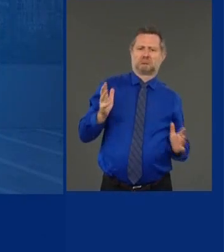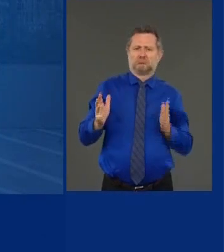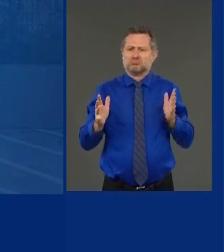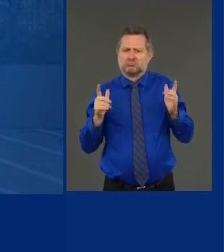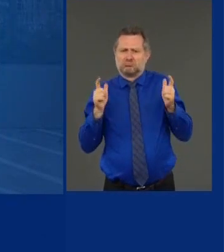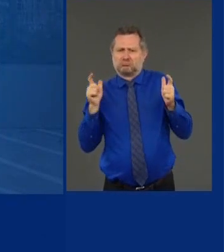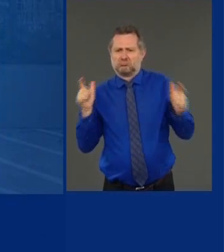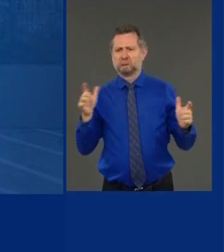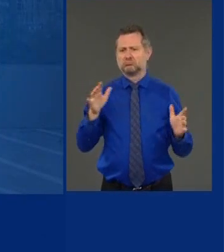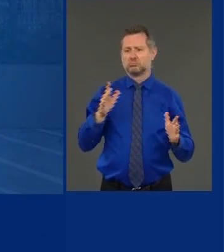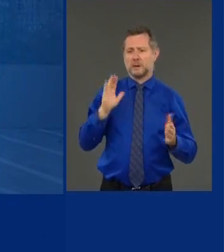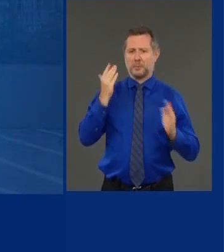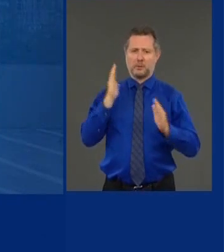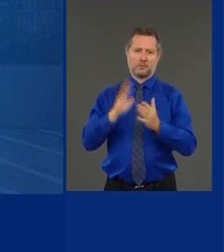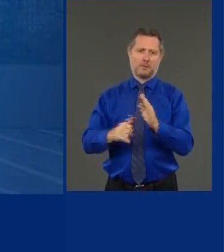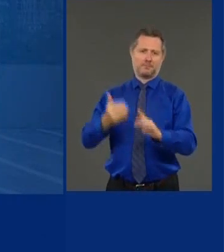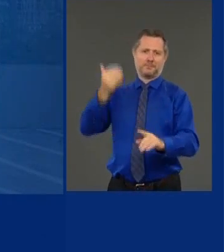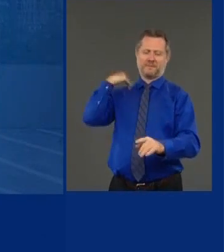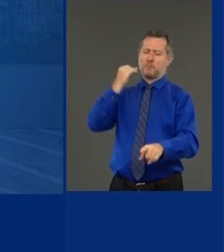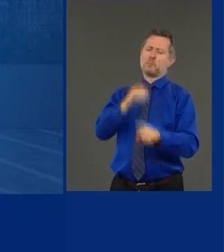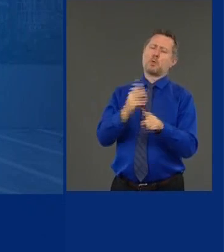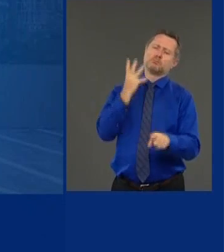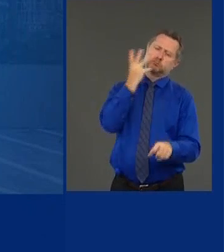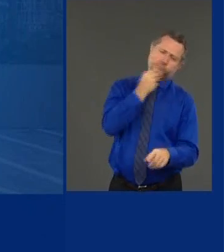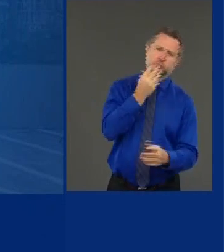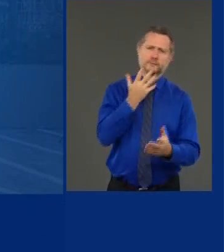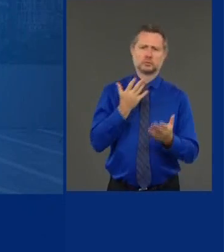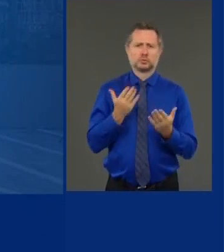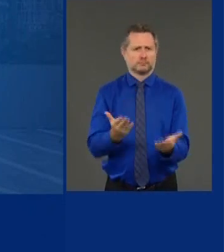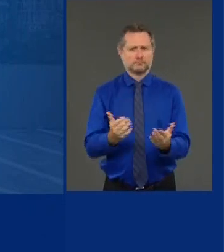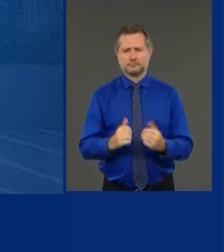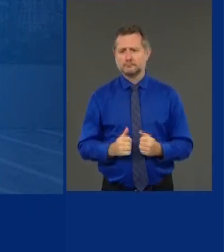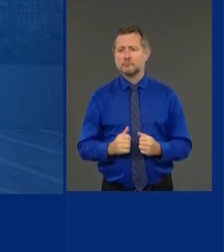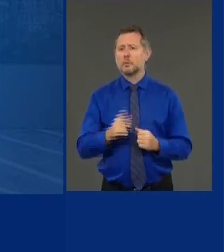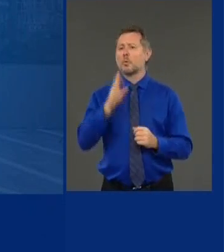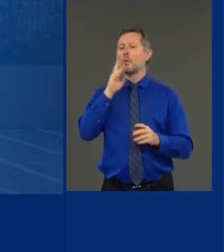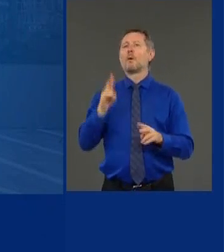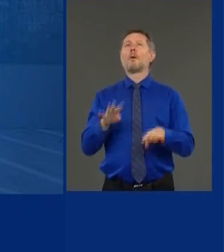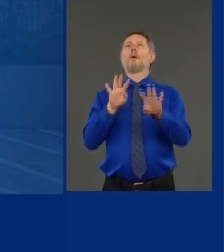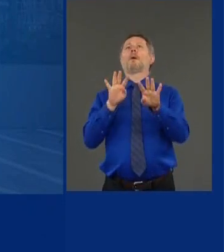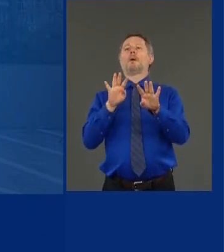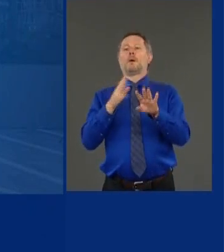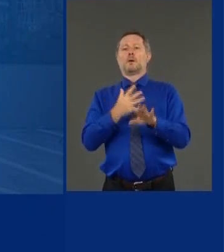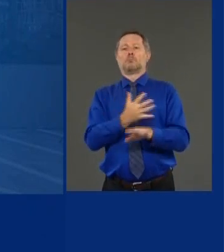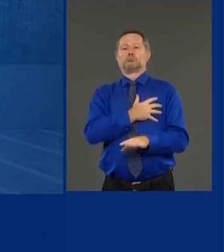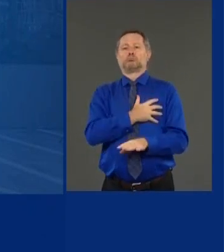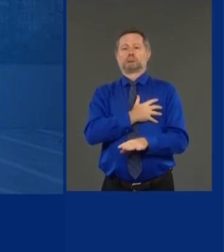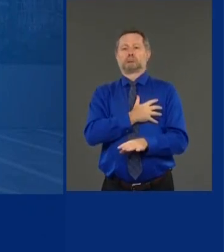NICHOLAS. THIS IS A VASTLY IMPROVED PHYSICAL STRUCTURE FROM WHAT IT